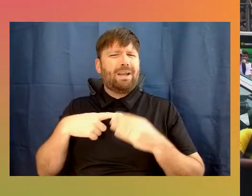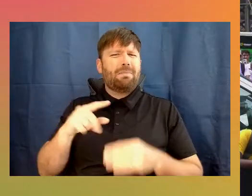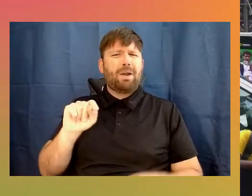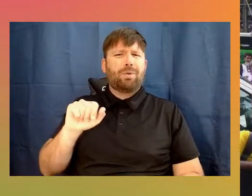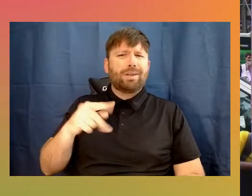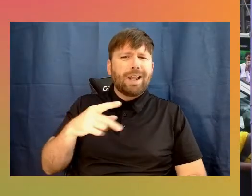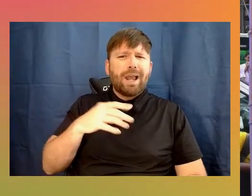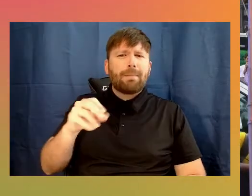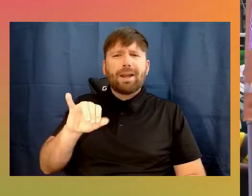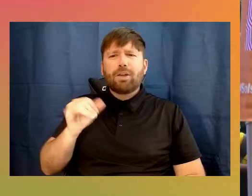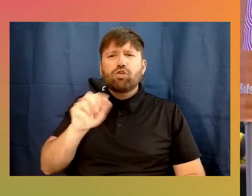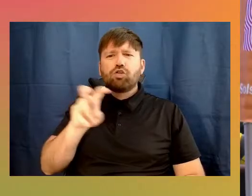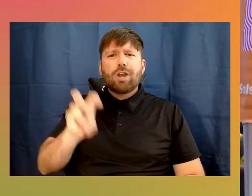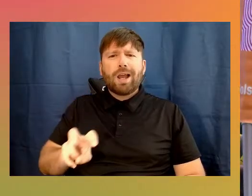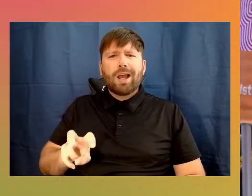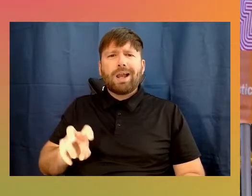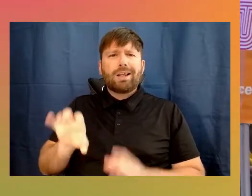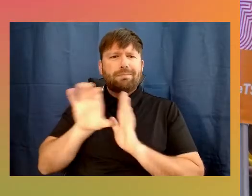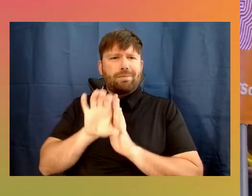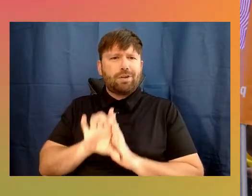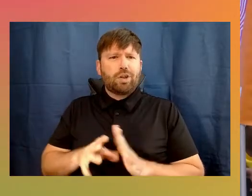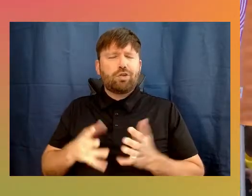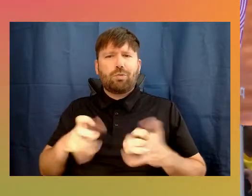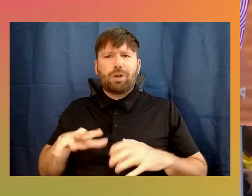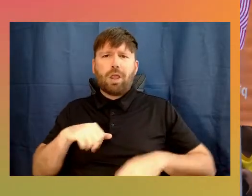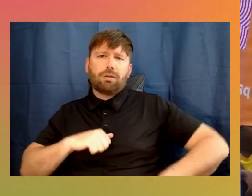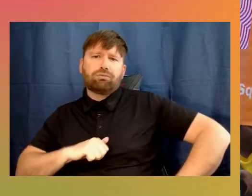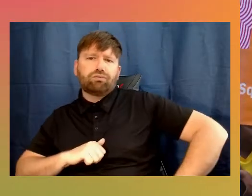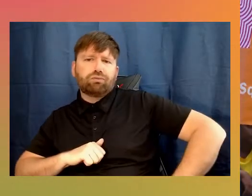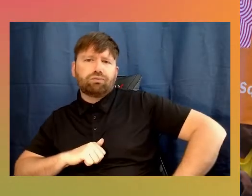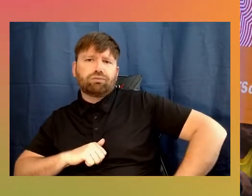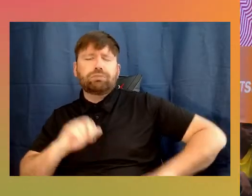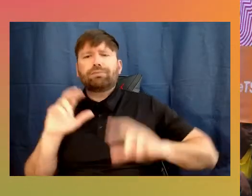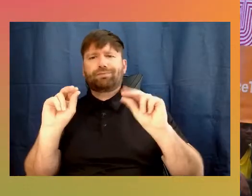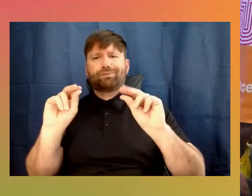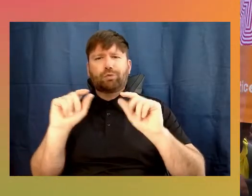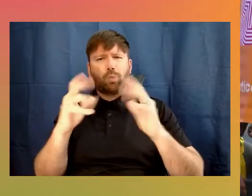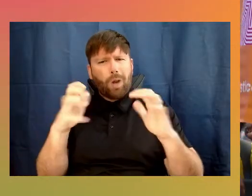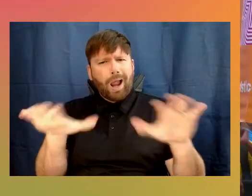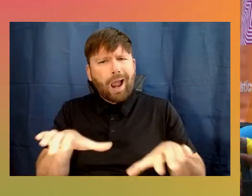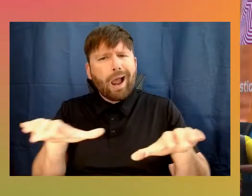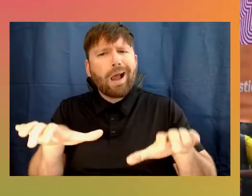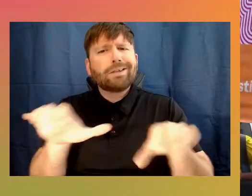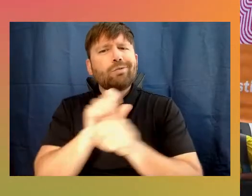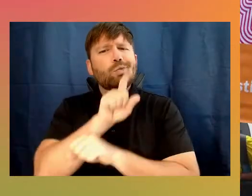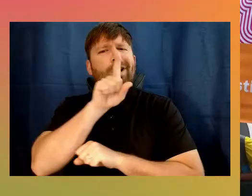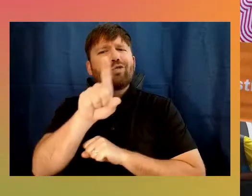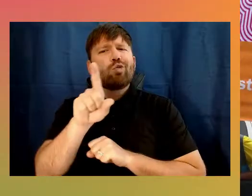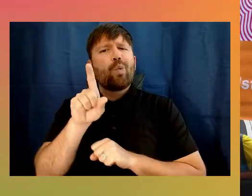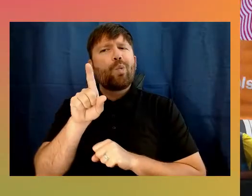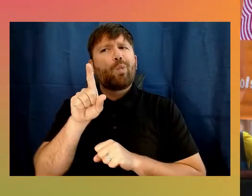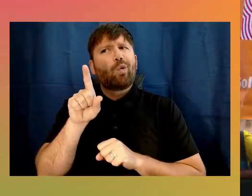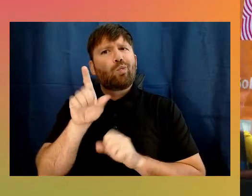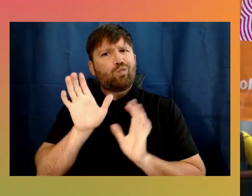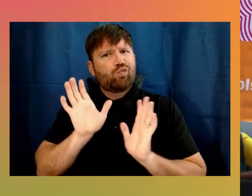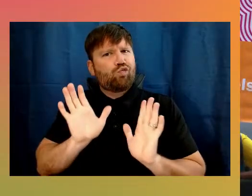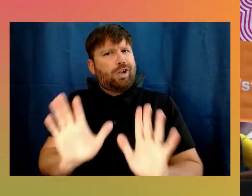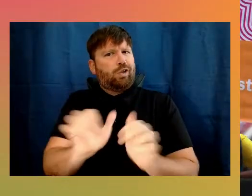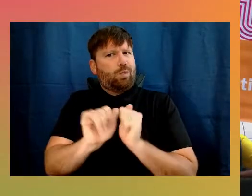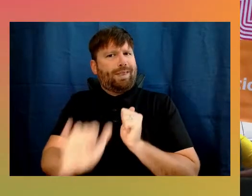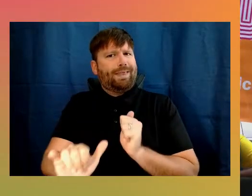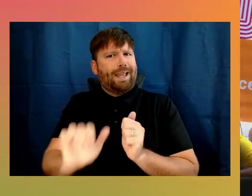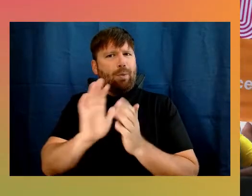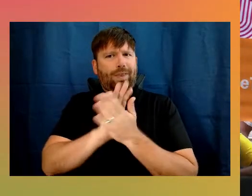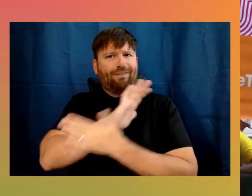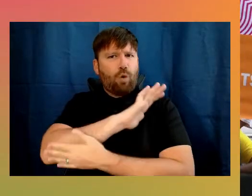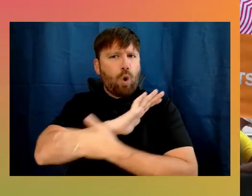BUT LET THIS ARM BE ACTIVE.